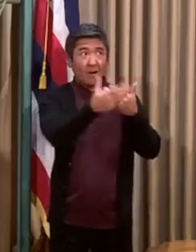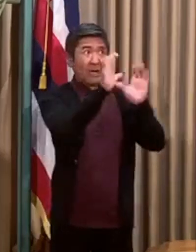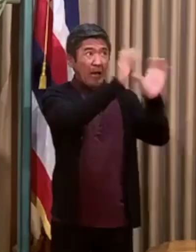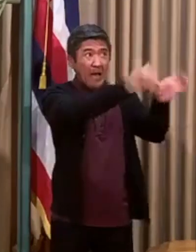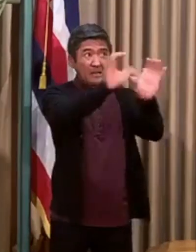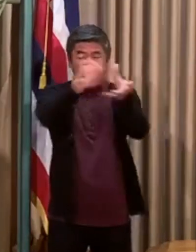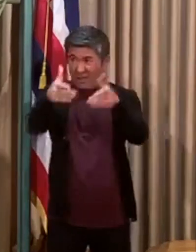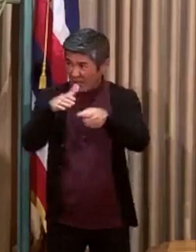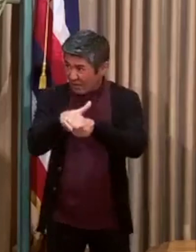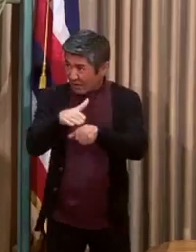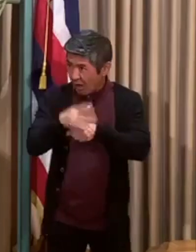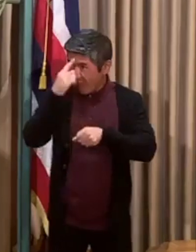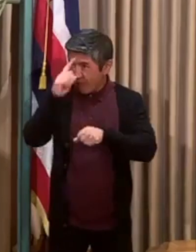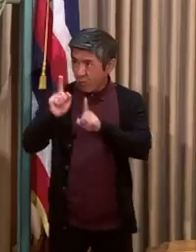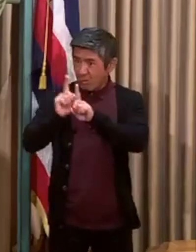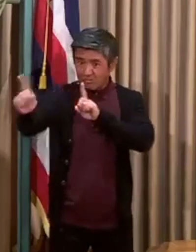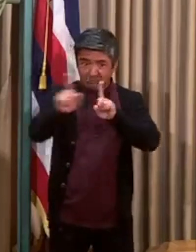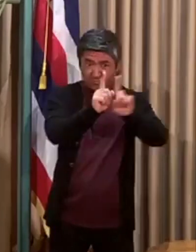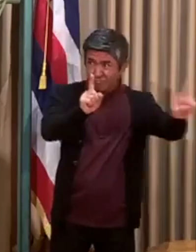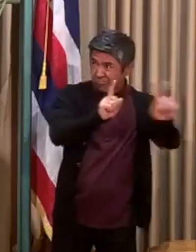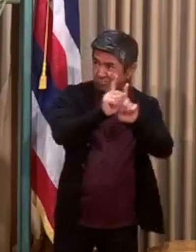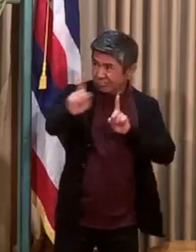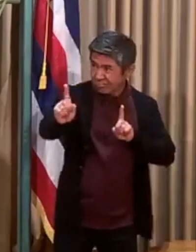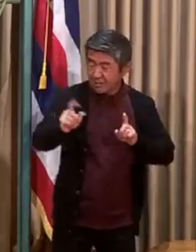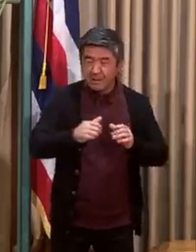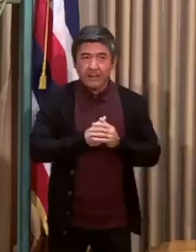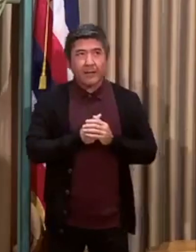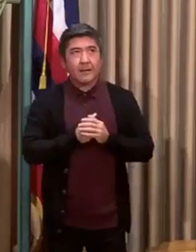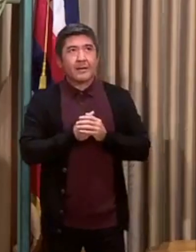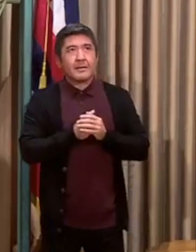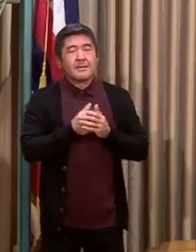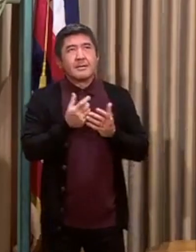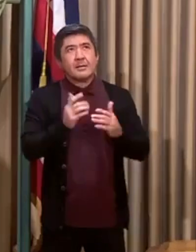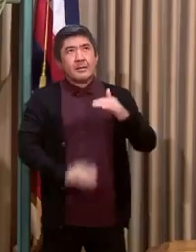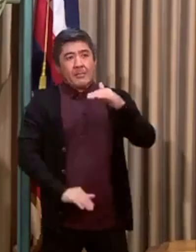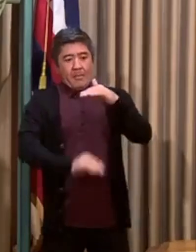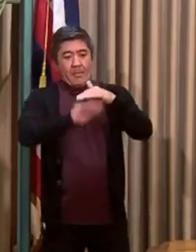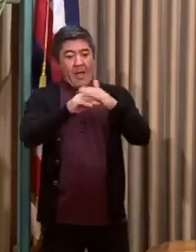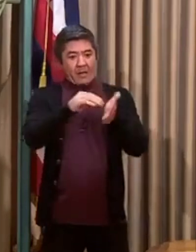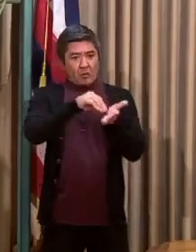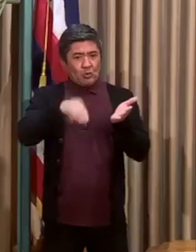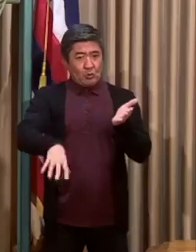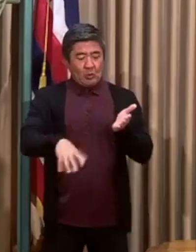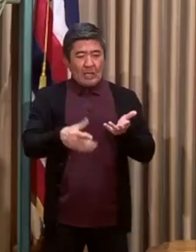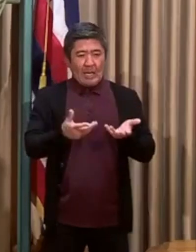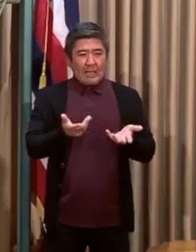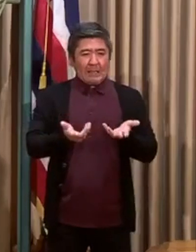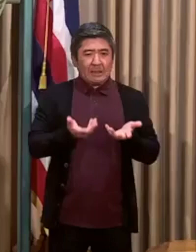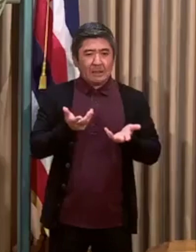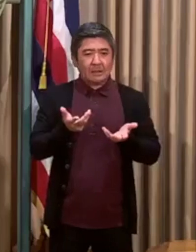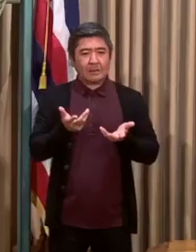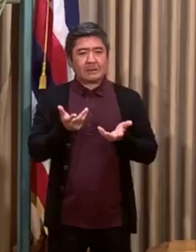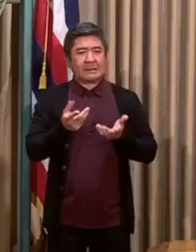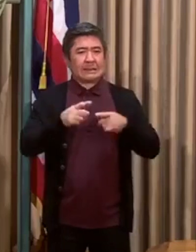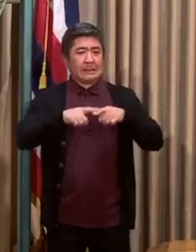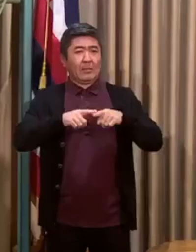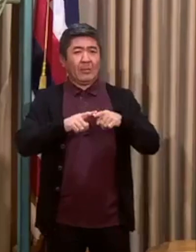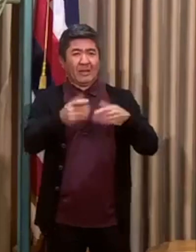Well the number of students who can go into a classroom is really based on the size of the room itself,